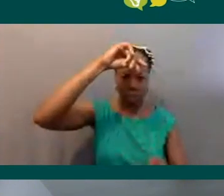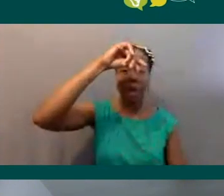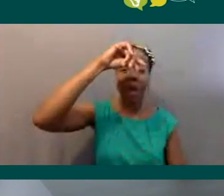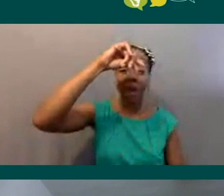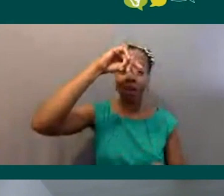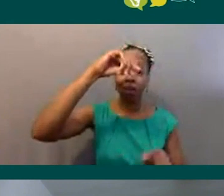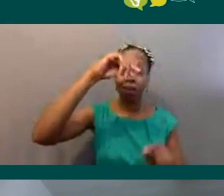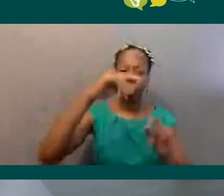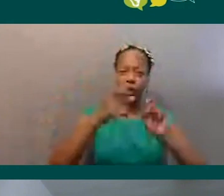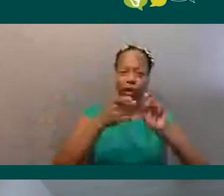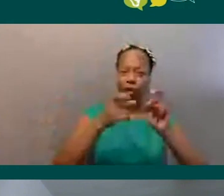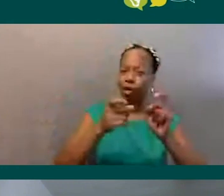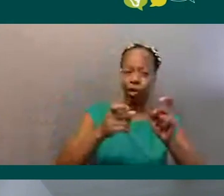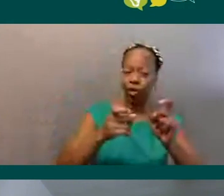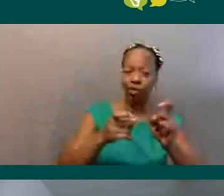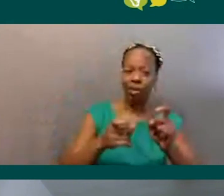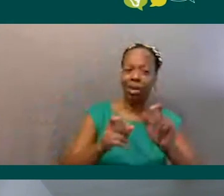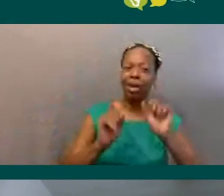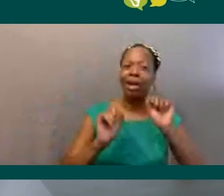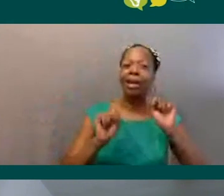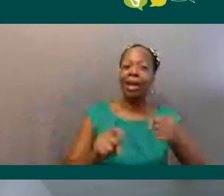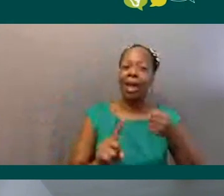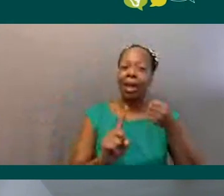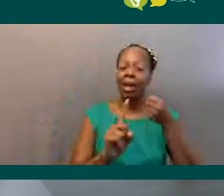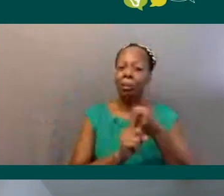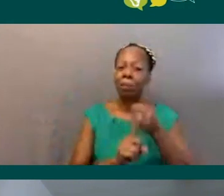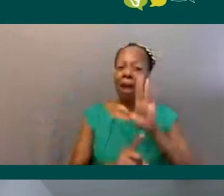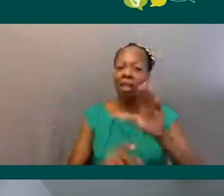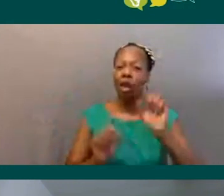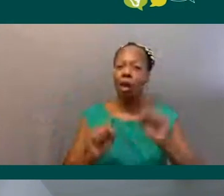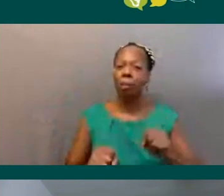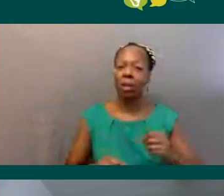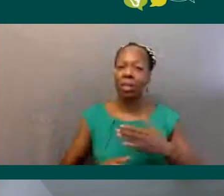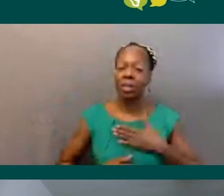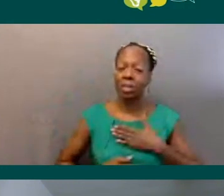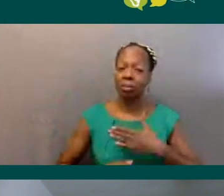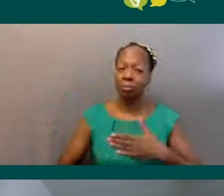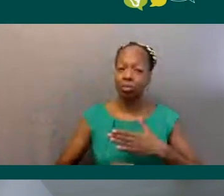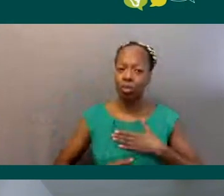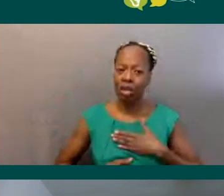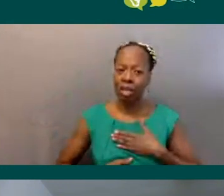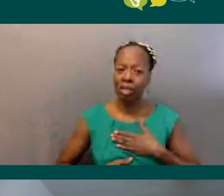it can also affect their positioning and sitting in the chair.